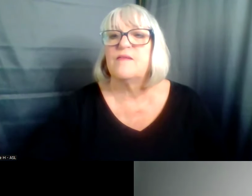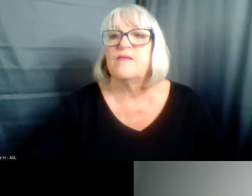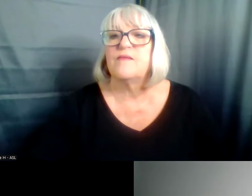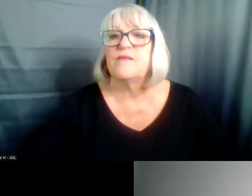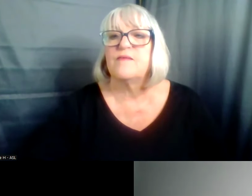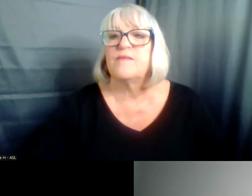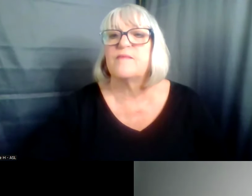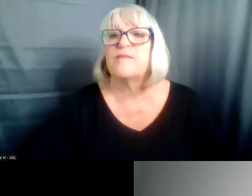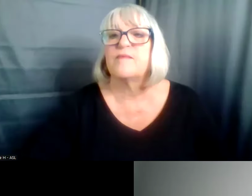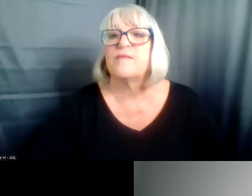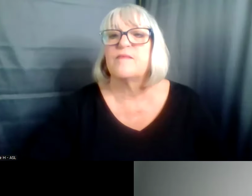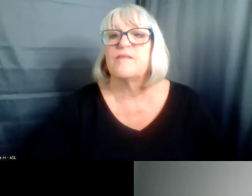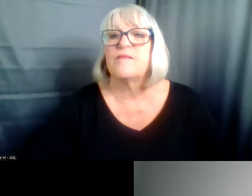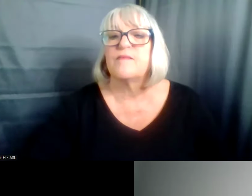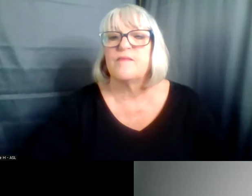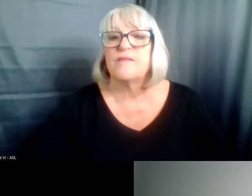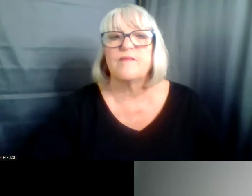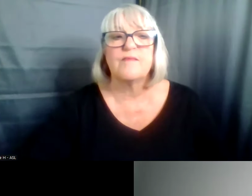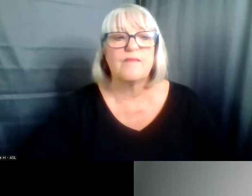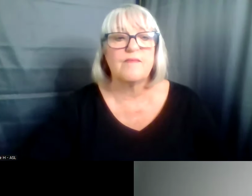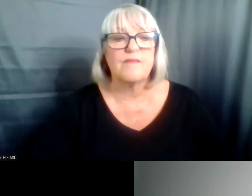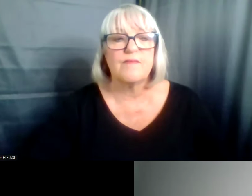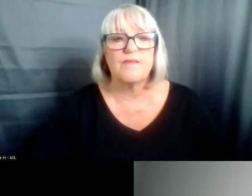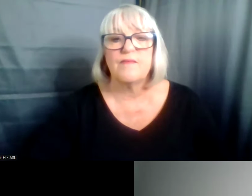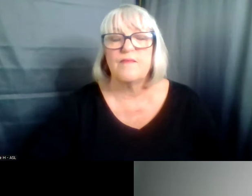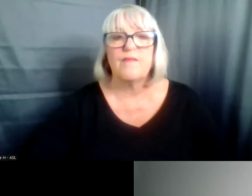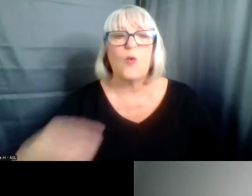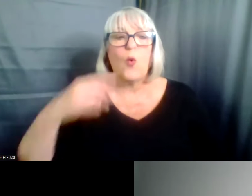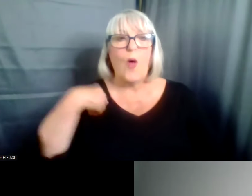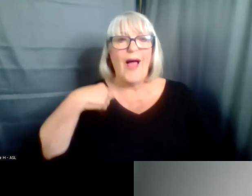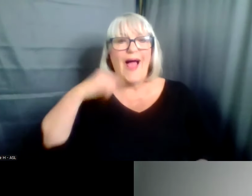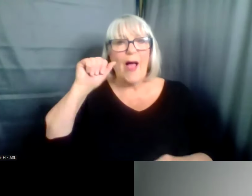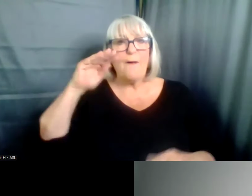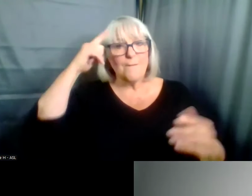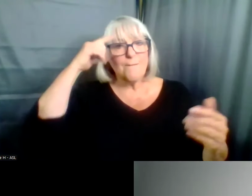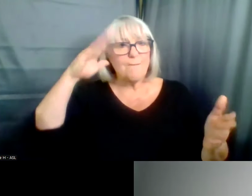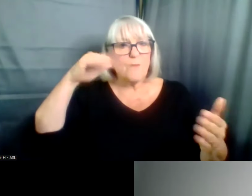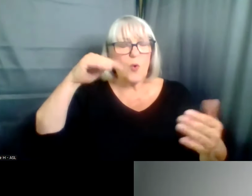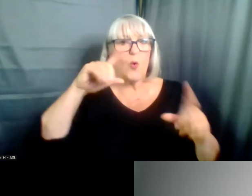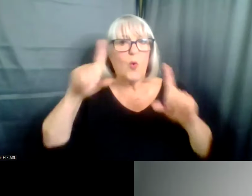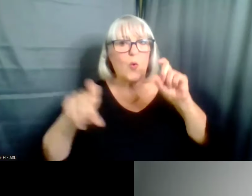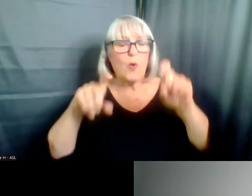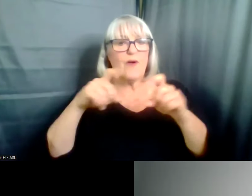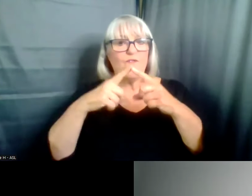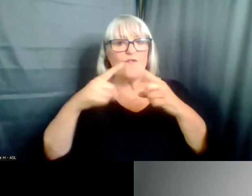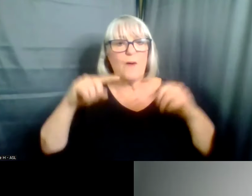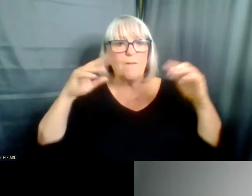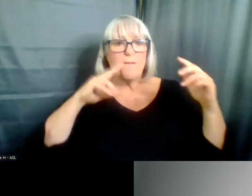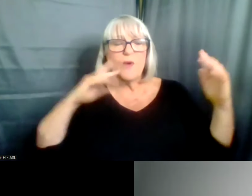And just to stay with you for a moment. I'm anticipating questions from the audience, especially some of our state partners who may